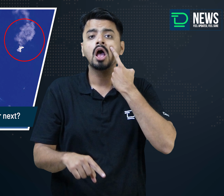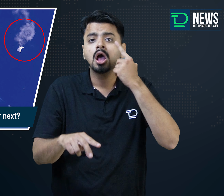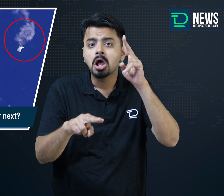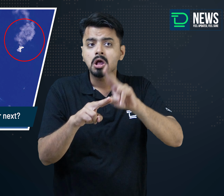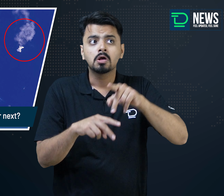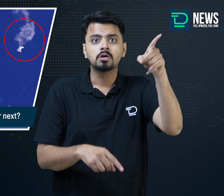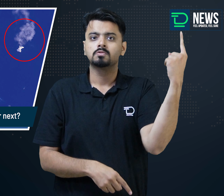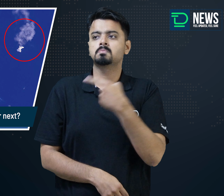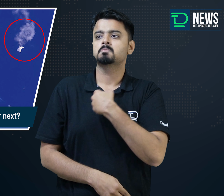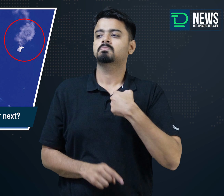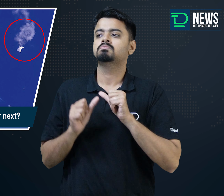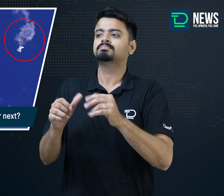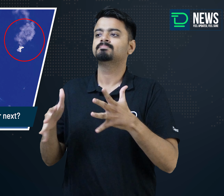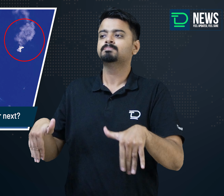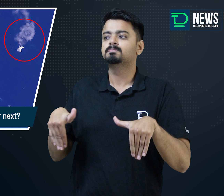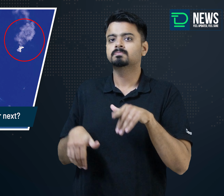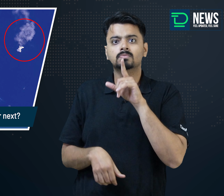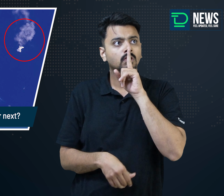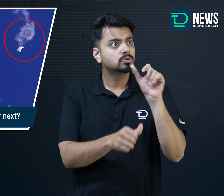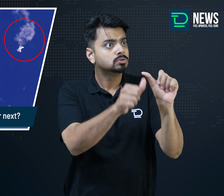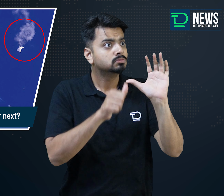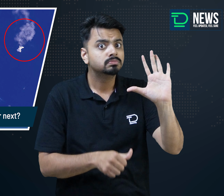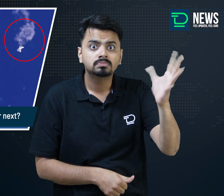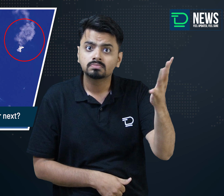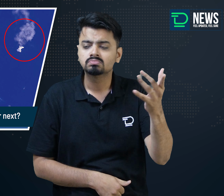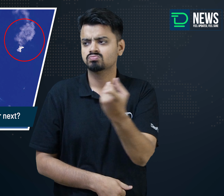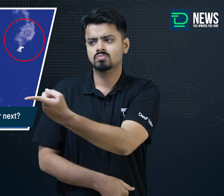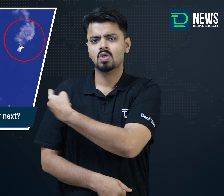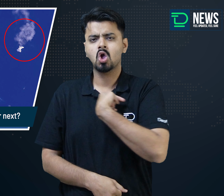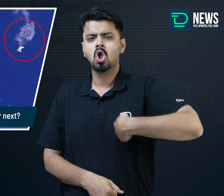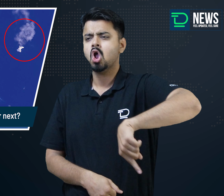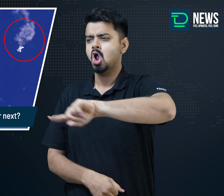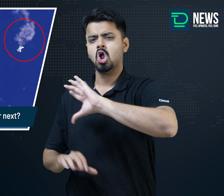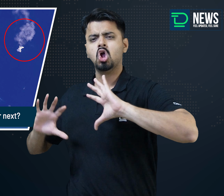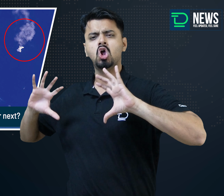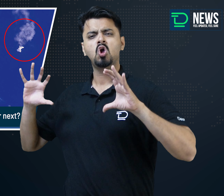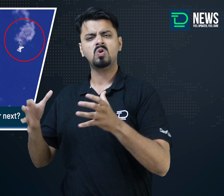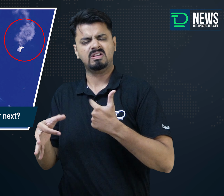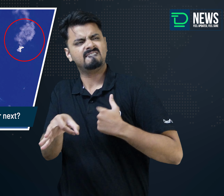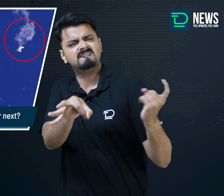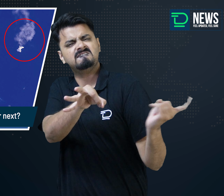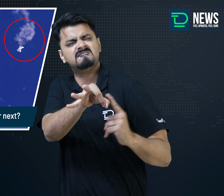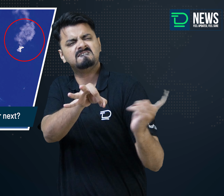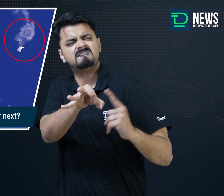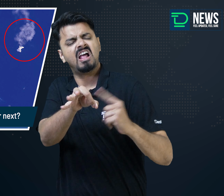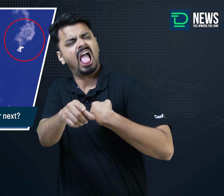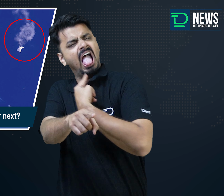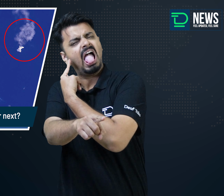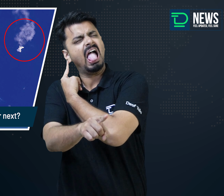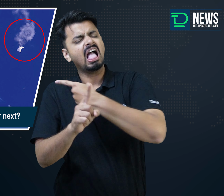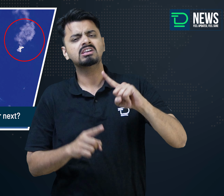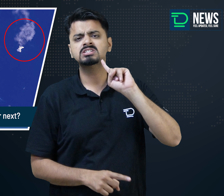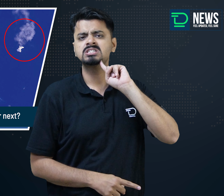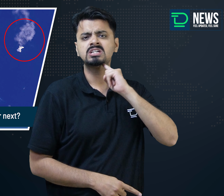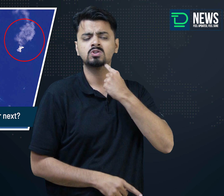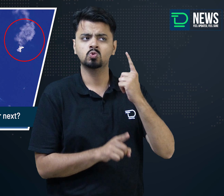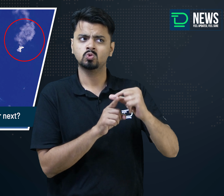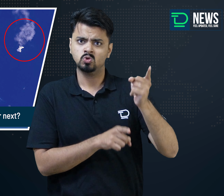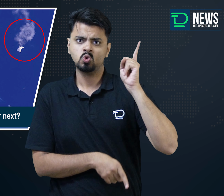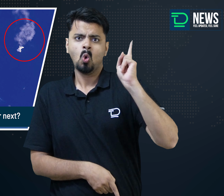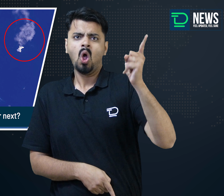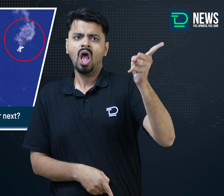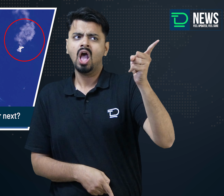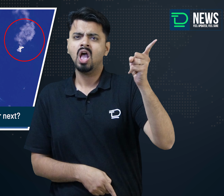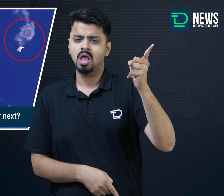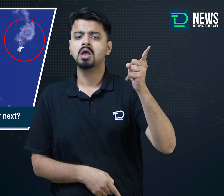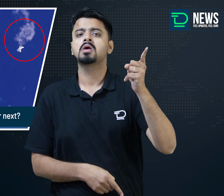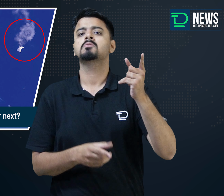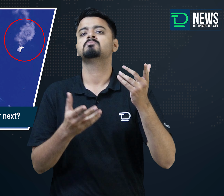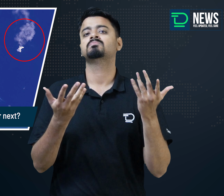If not, we will take this seriously.